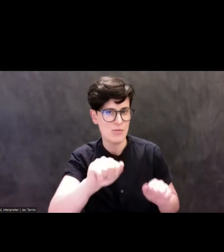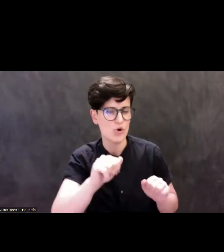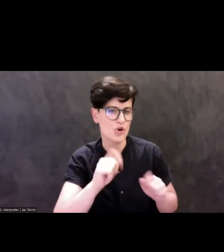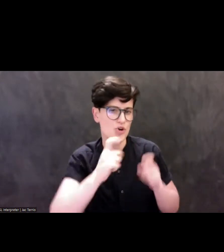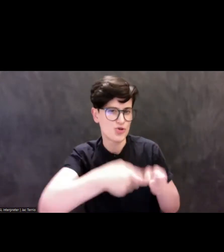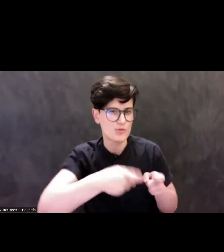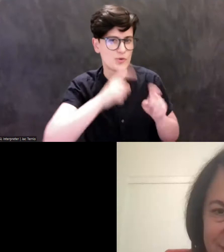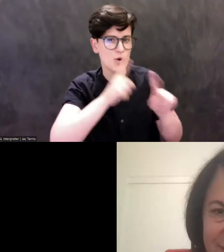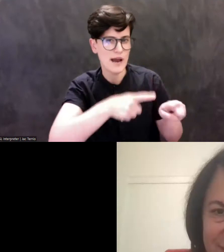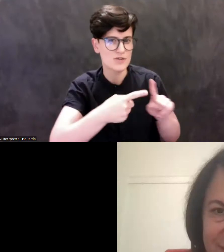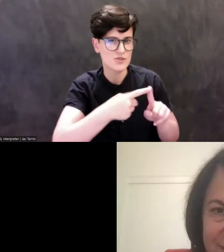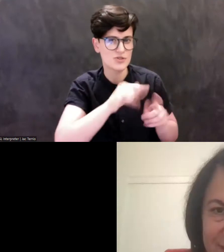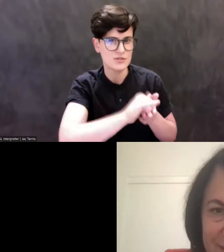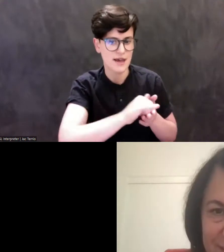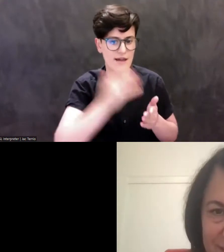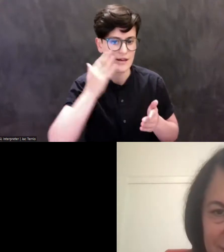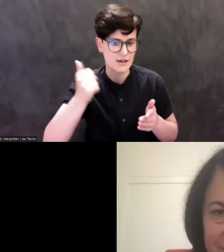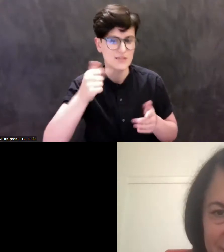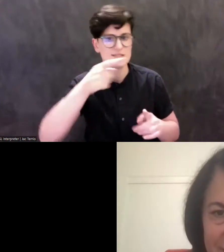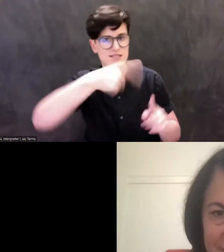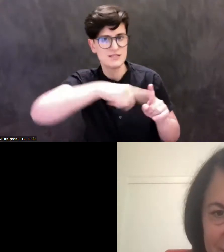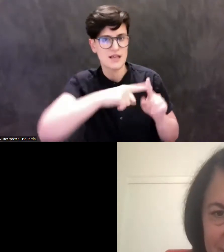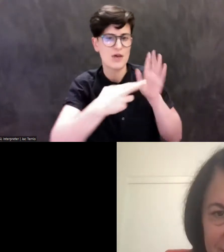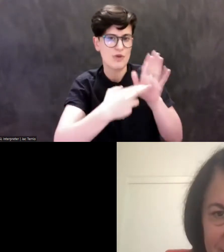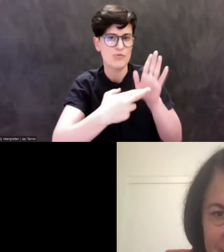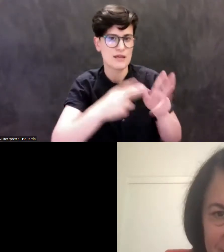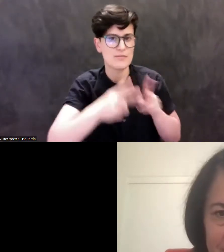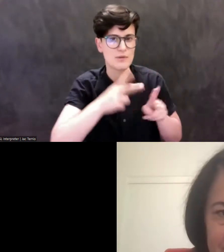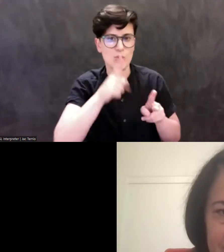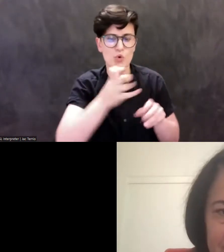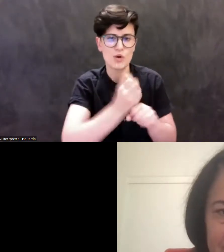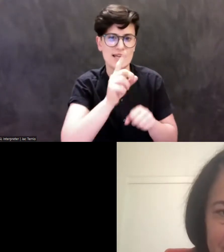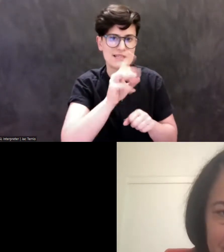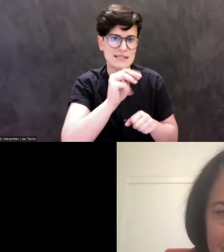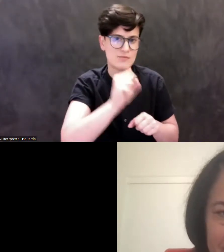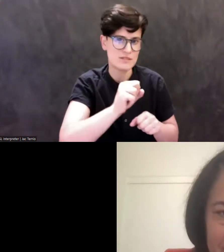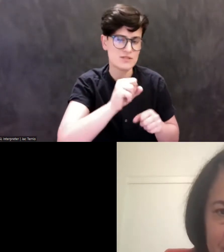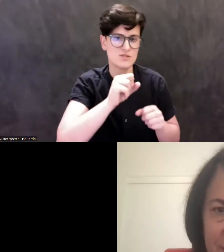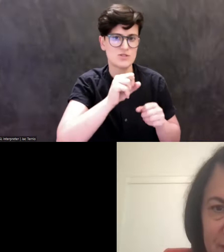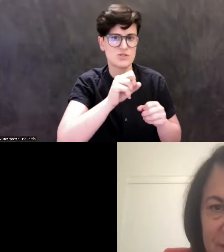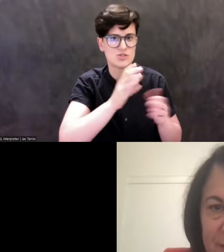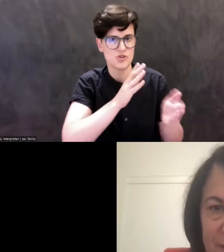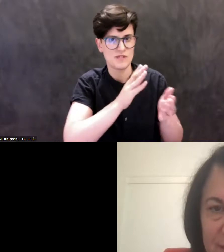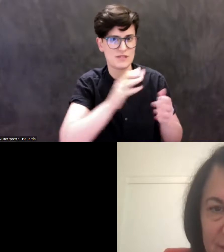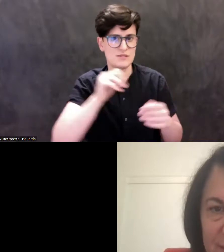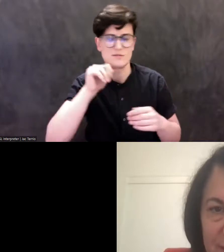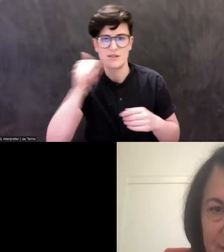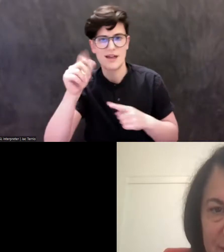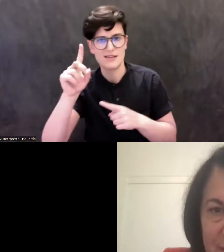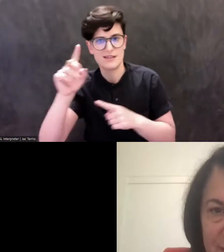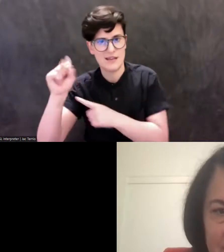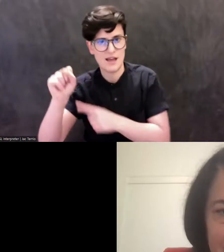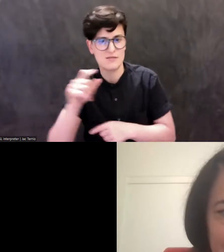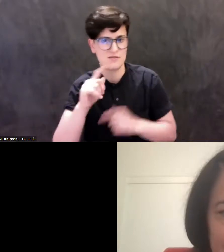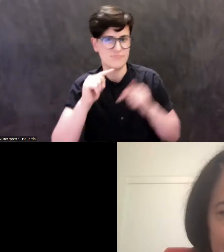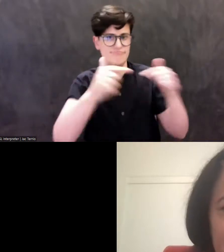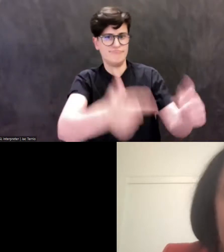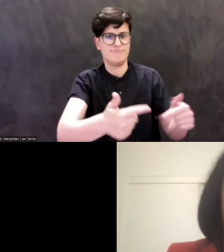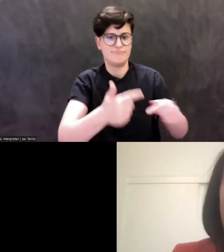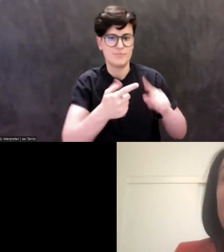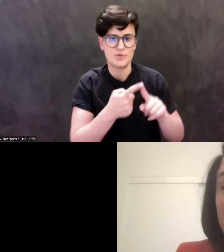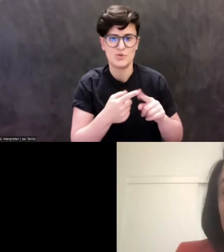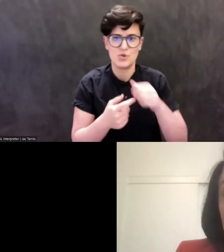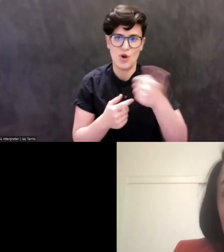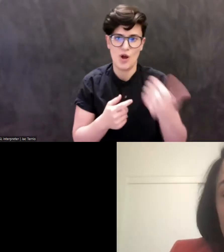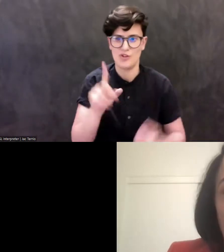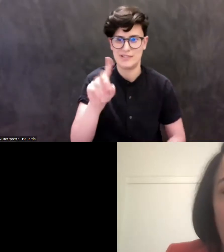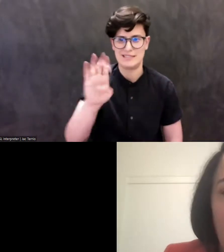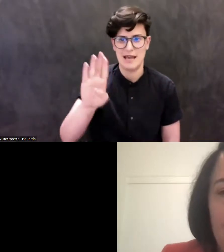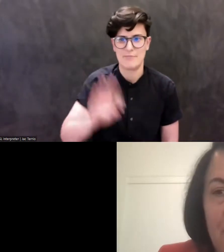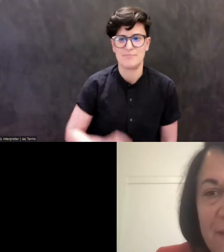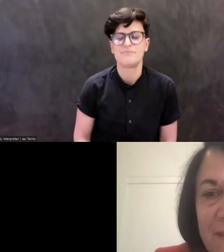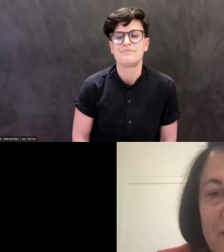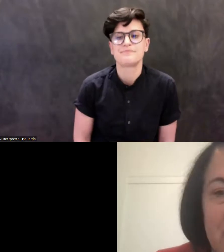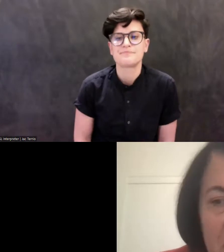________________________________________ It's a